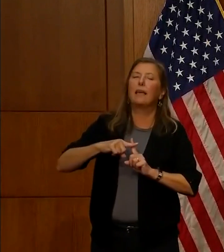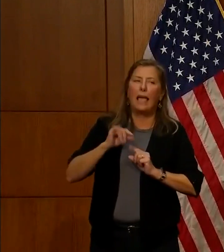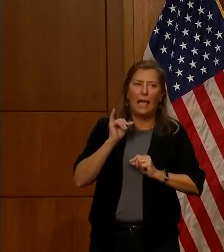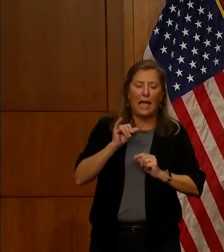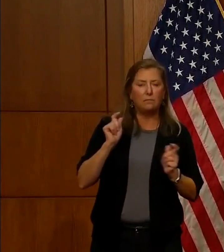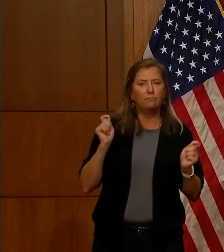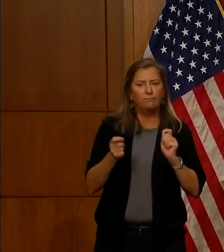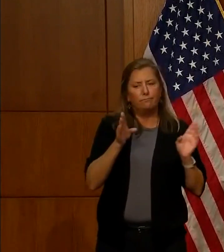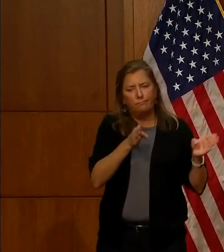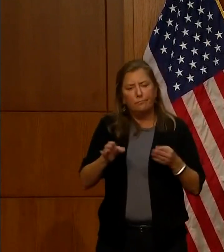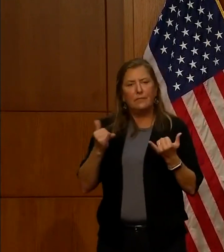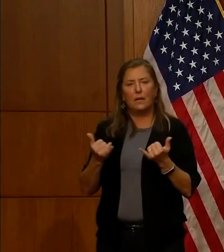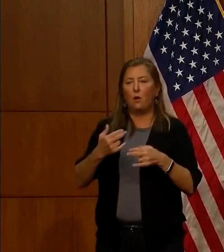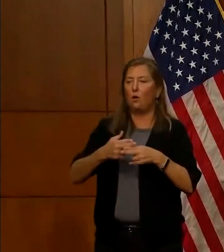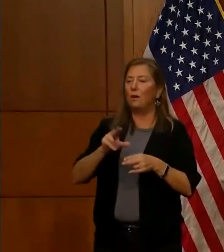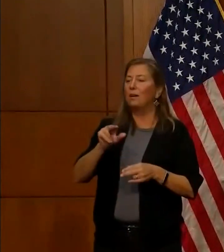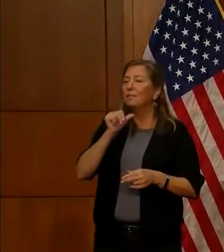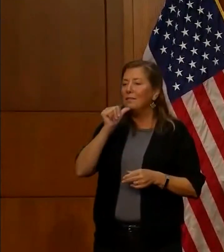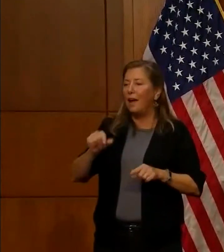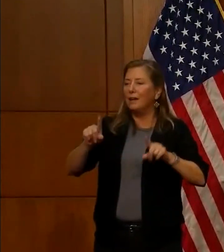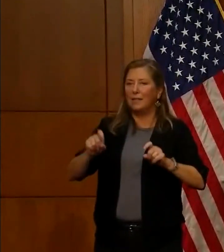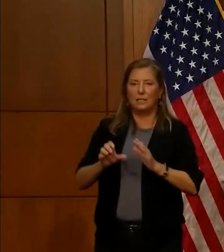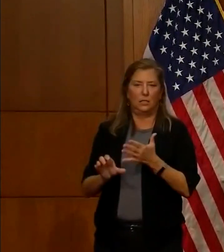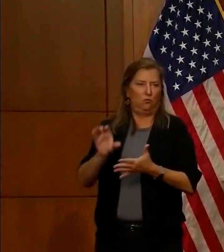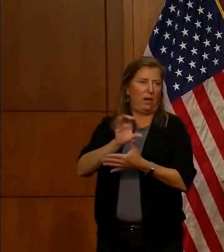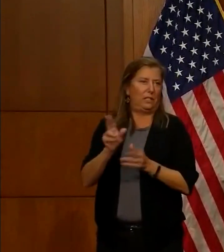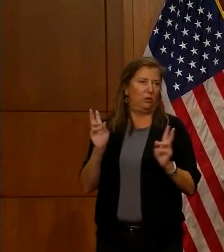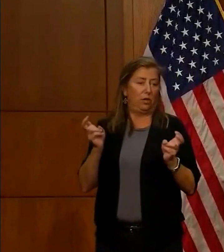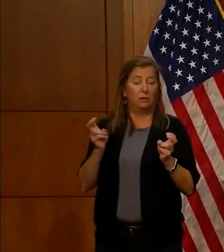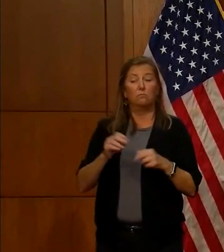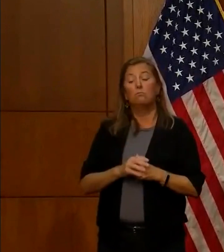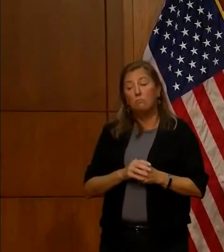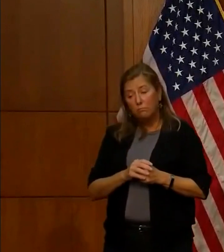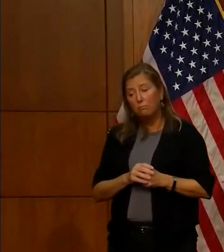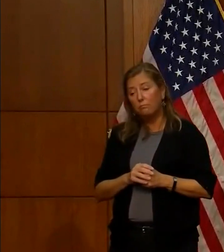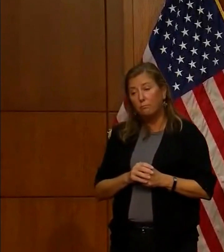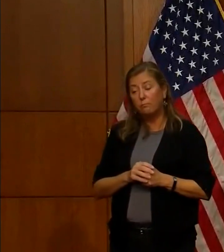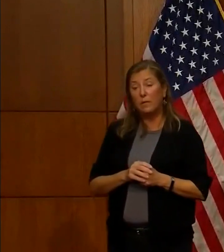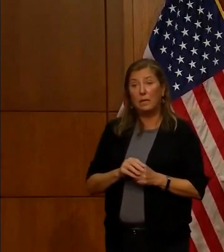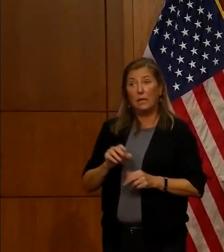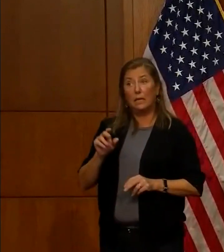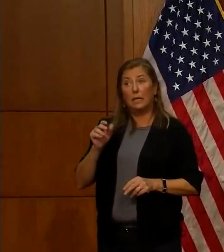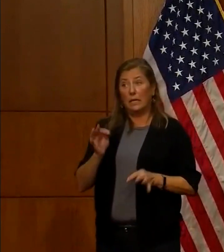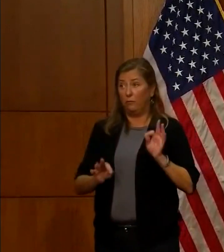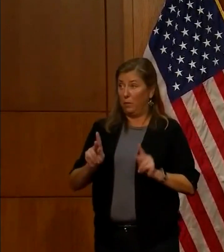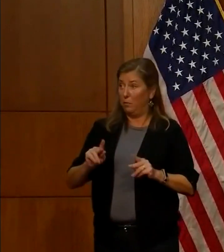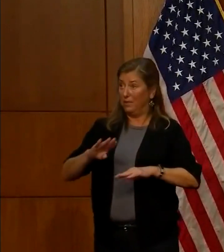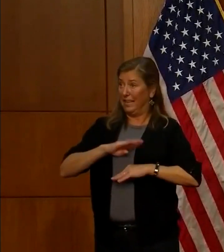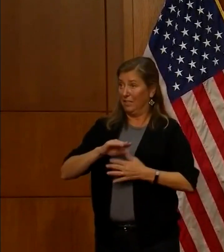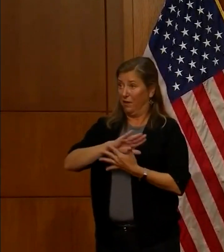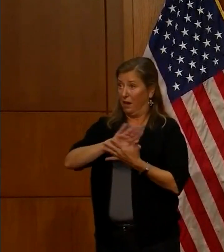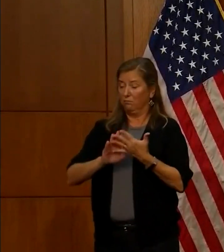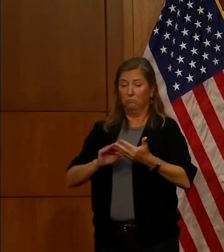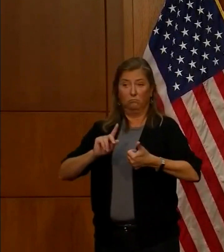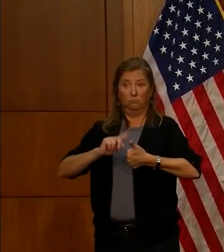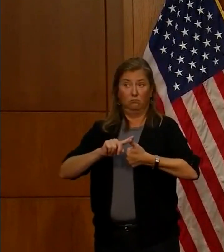MAY STILL TEST POSITIVE AND SO WE HAVE SHIFTED. TO WHAT'S CALLED THE NON TESTING CRITERIA